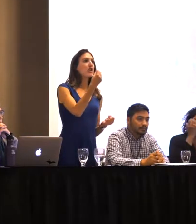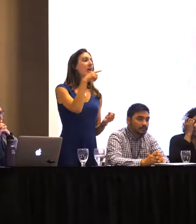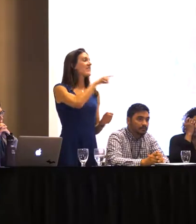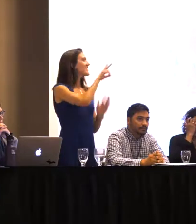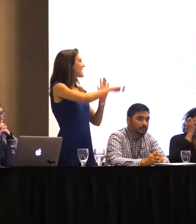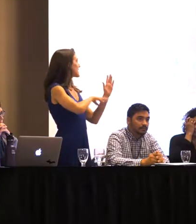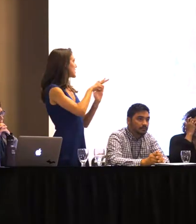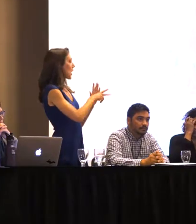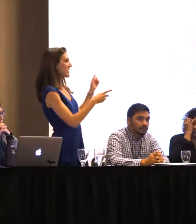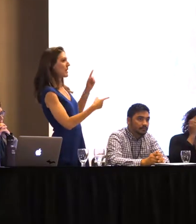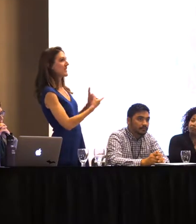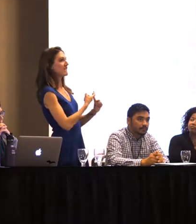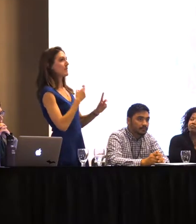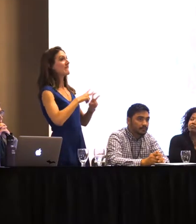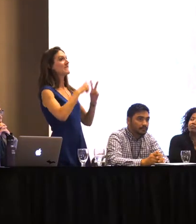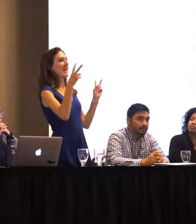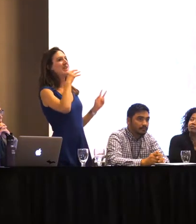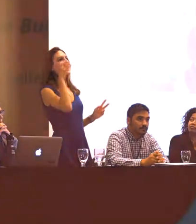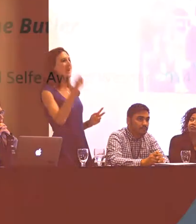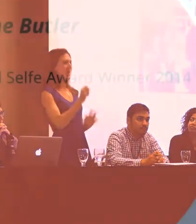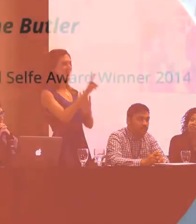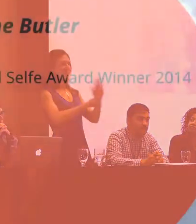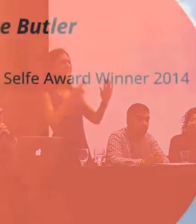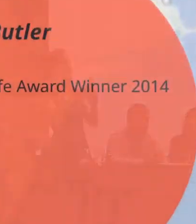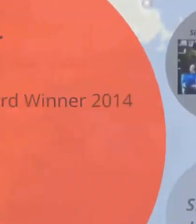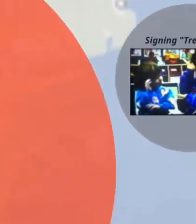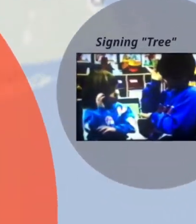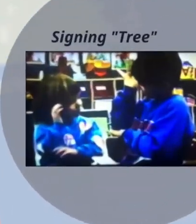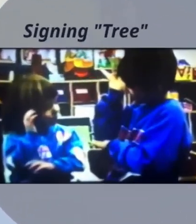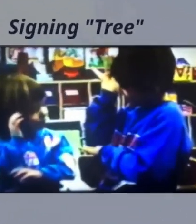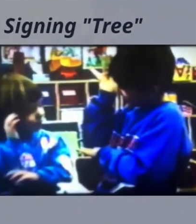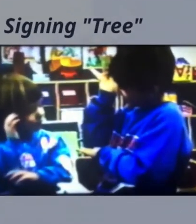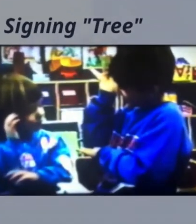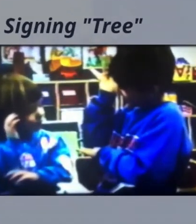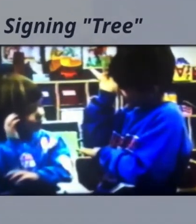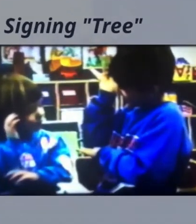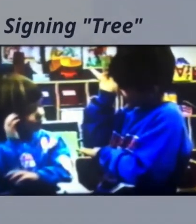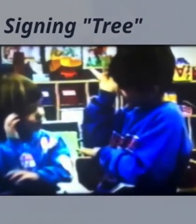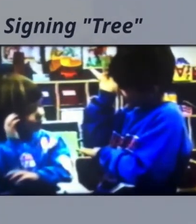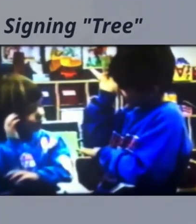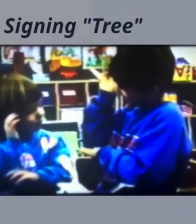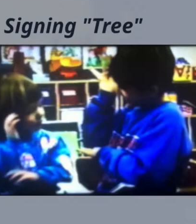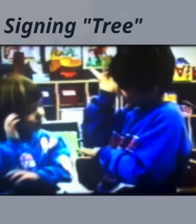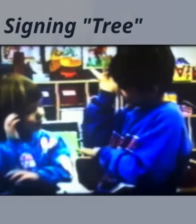So, this video you see comes from a very old video of when I was young.